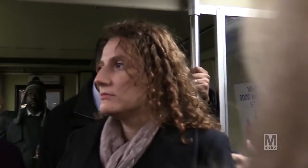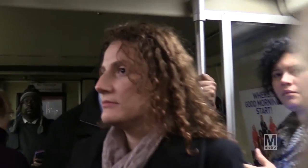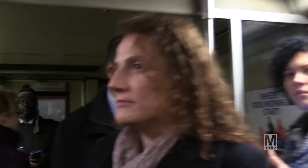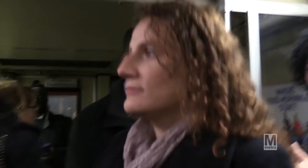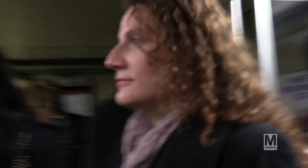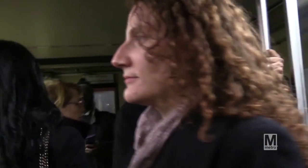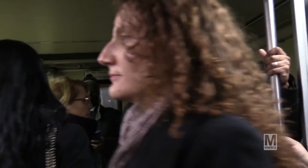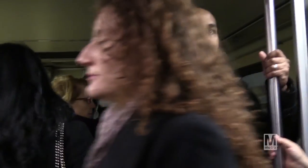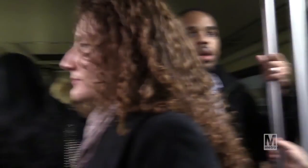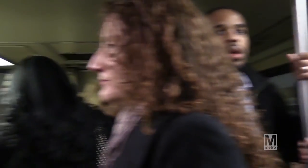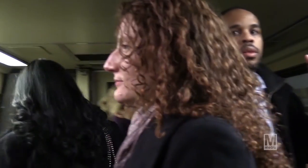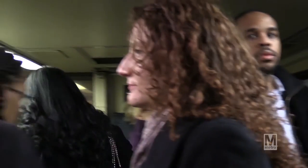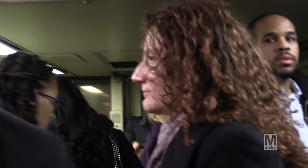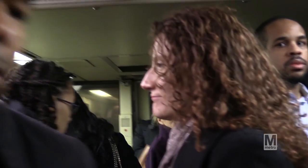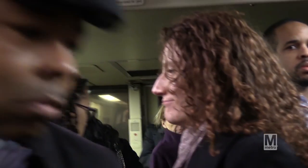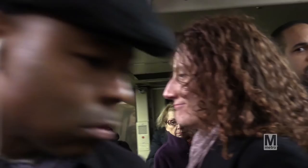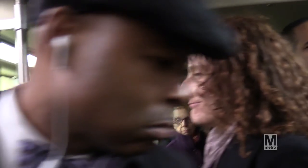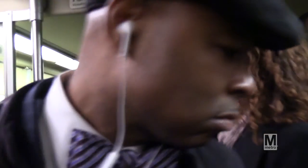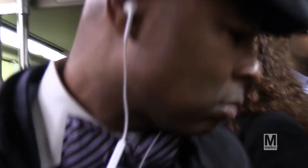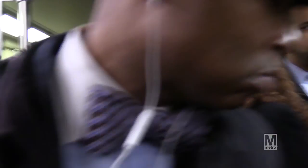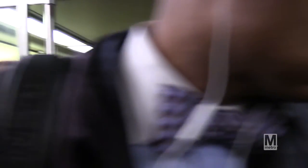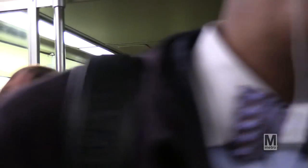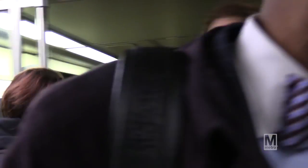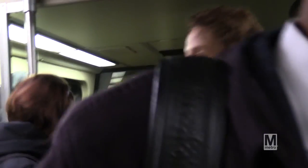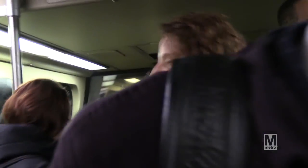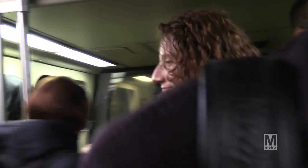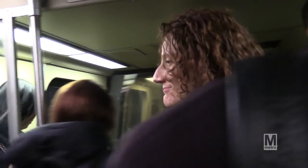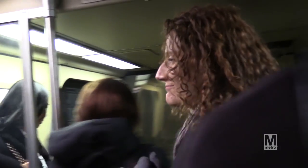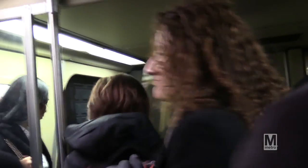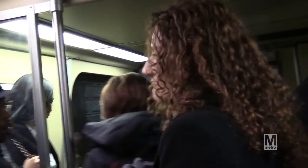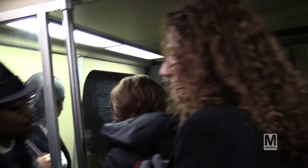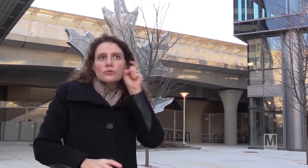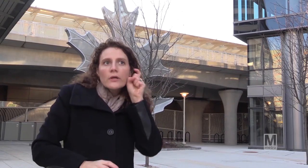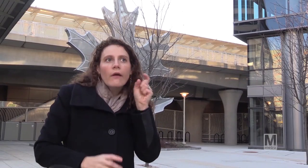and so, often, passengers just assume I'm a person who can hear unless they see something